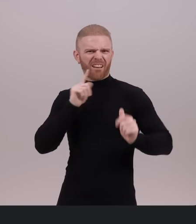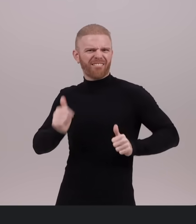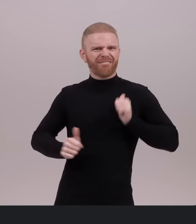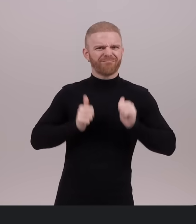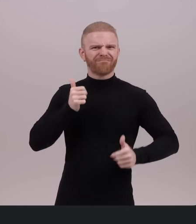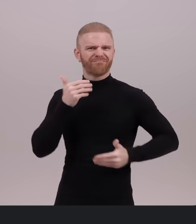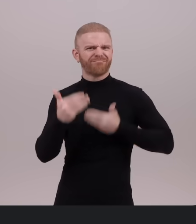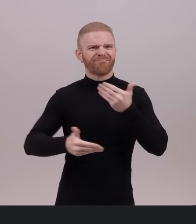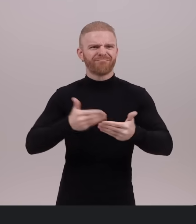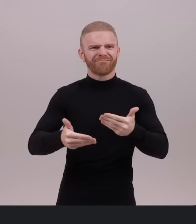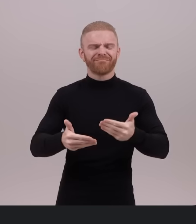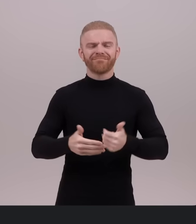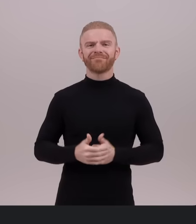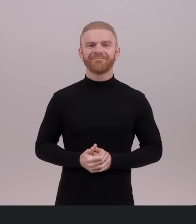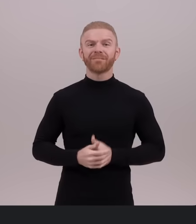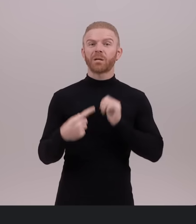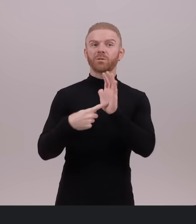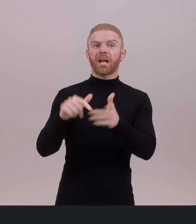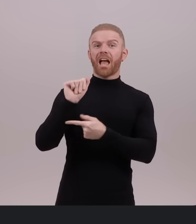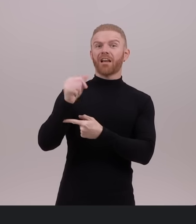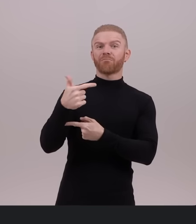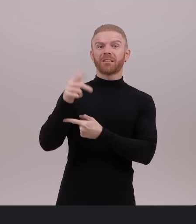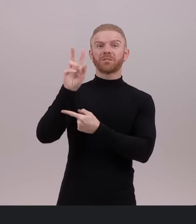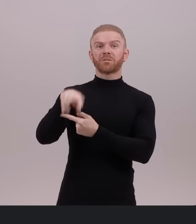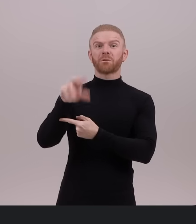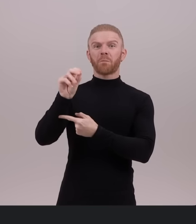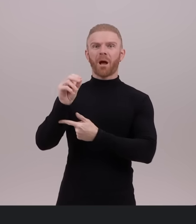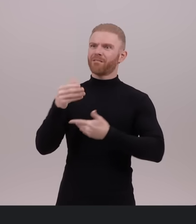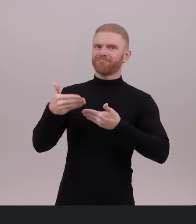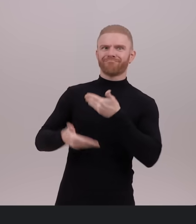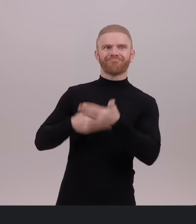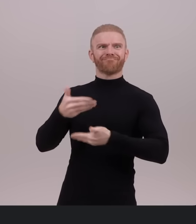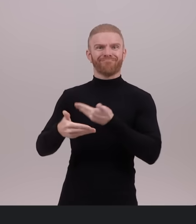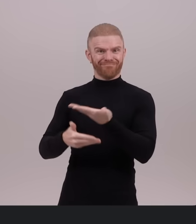To show you Antigravity 2.0 in action, let's invite Kevin on stage.